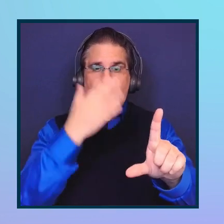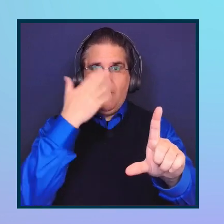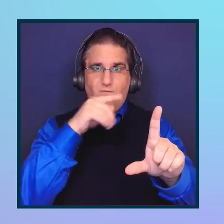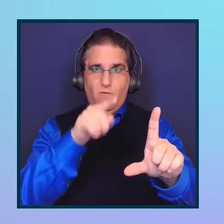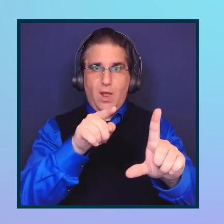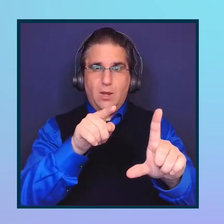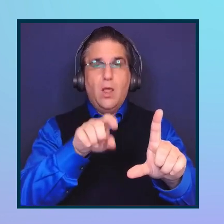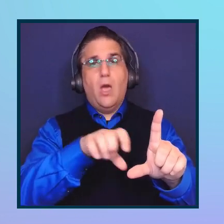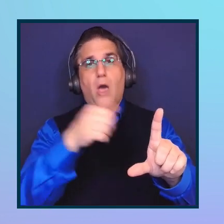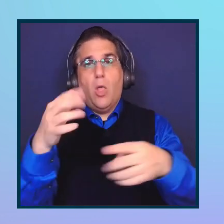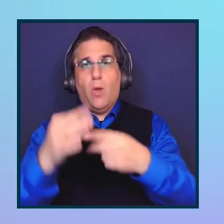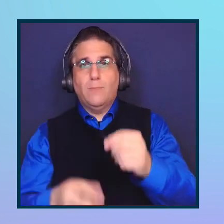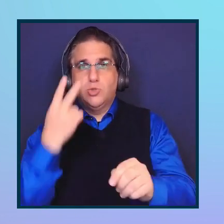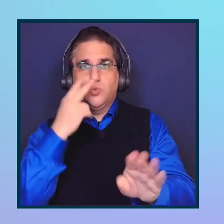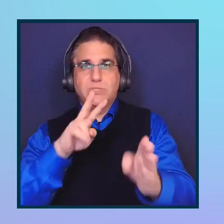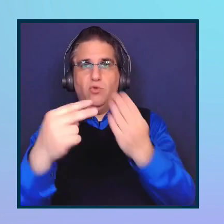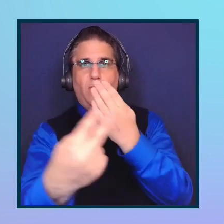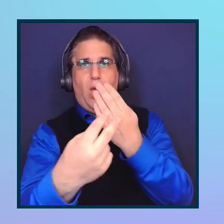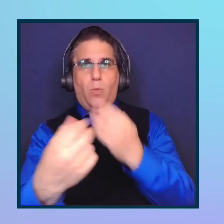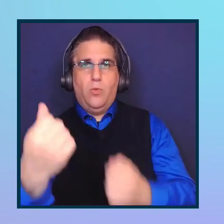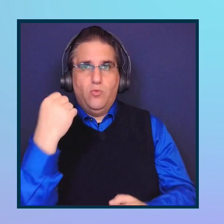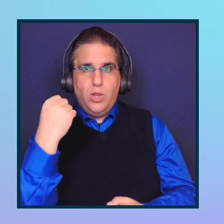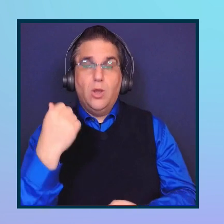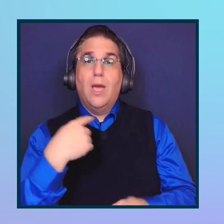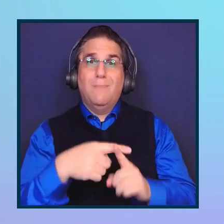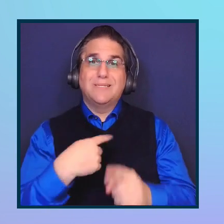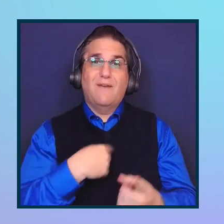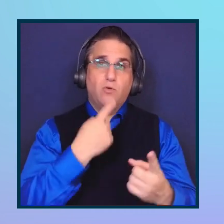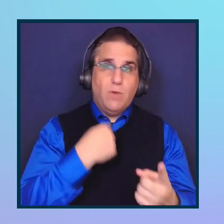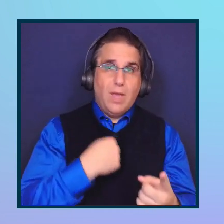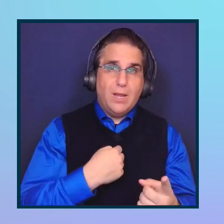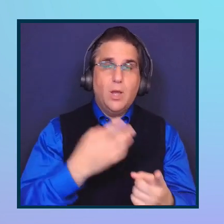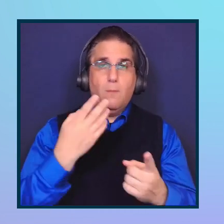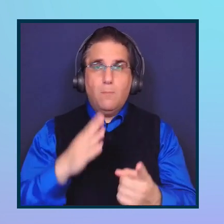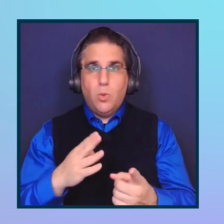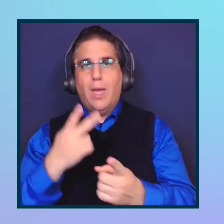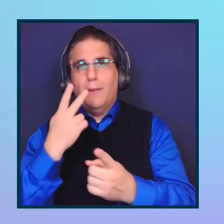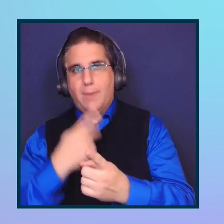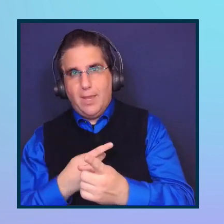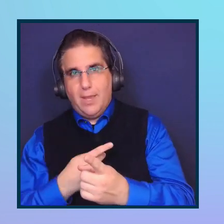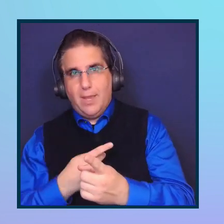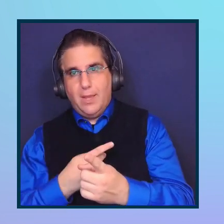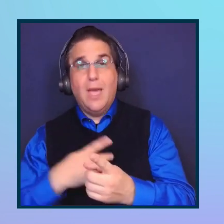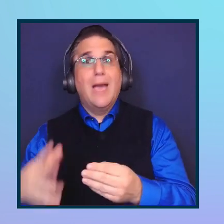and I have it in red and I have it in blue, and I have it in pink. And I also need to add on top of that, the product name.